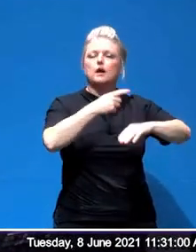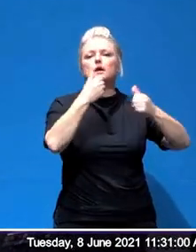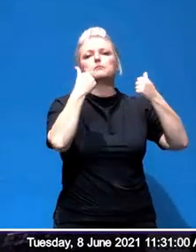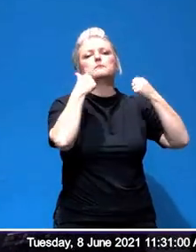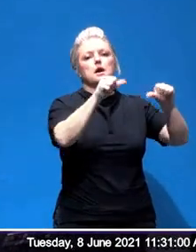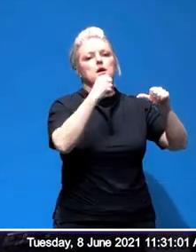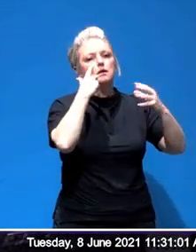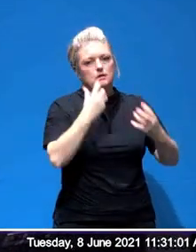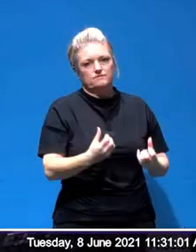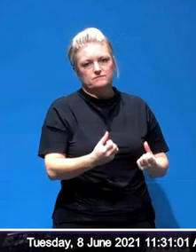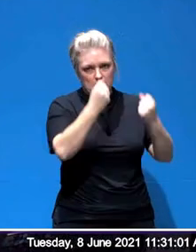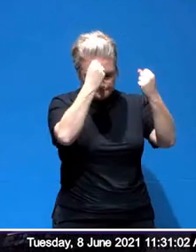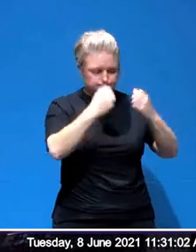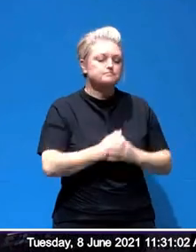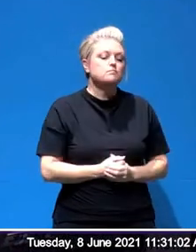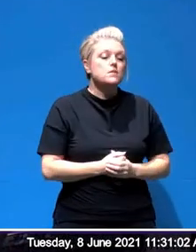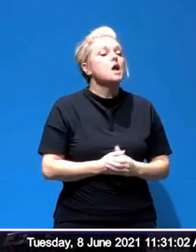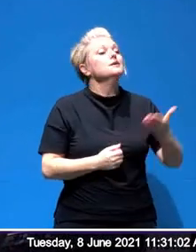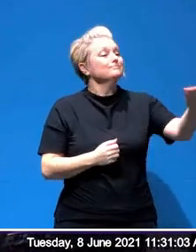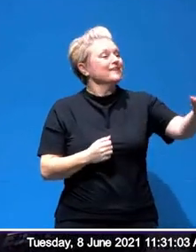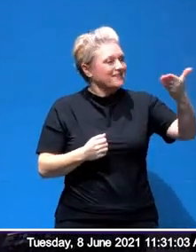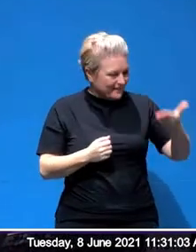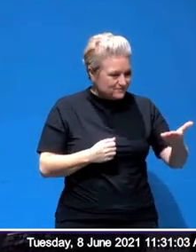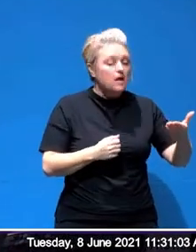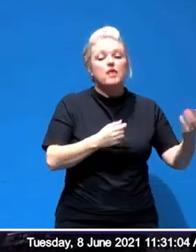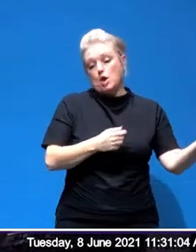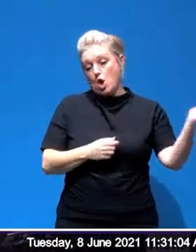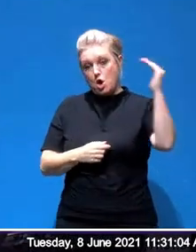When Graham returned, he gave me the quilt which the support workers had provided.